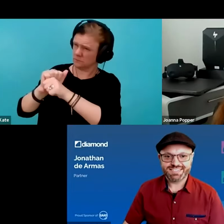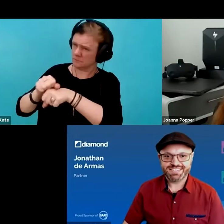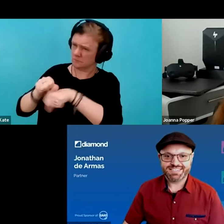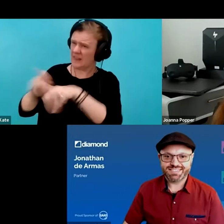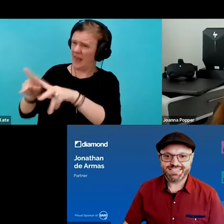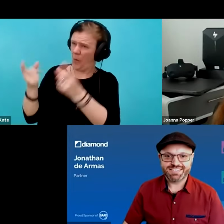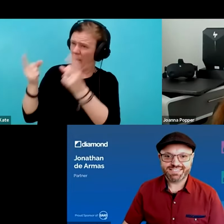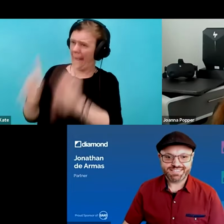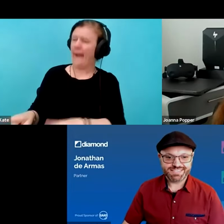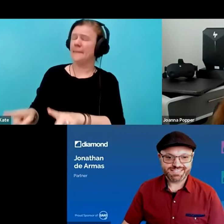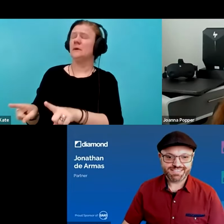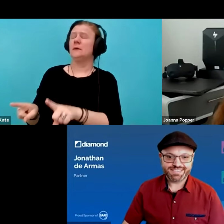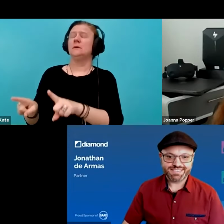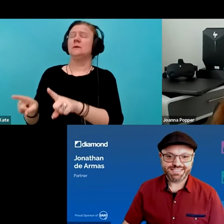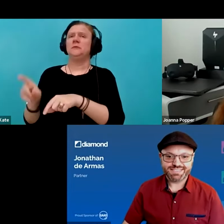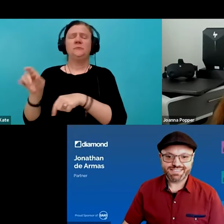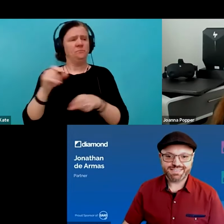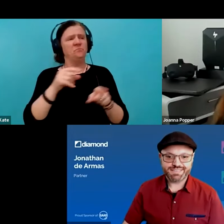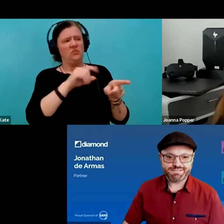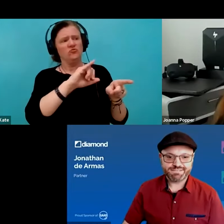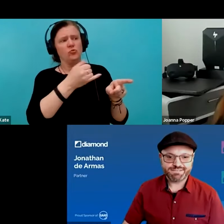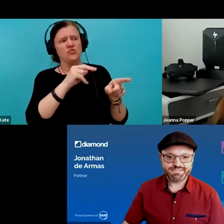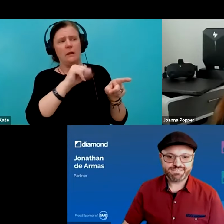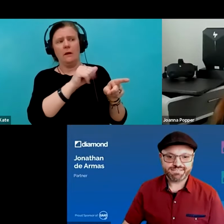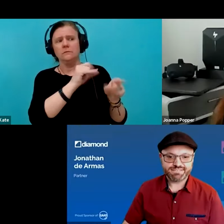Christina Heller: And so much like Joanna. I was really attracted to being,